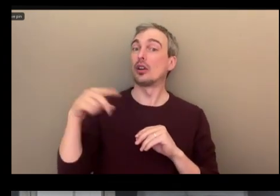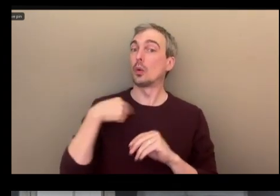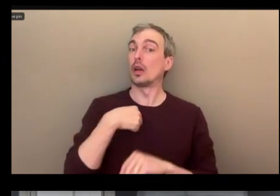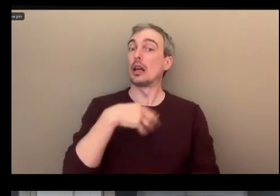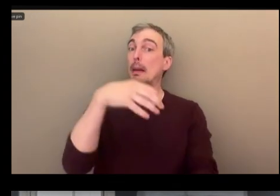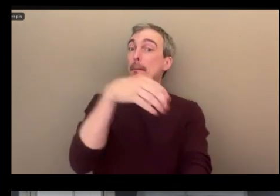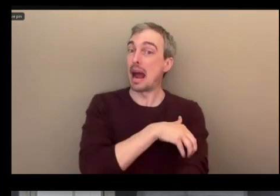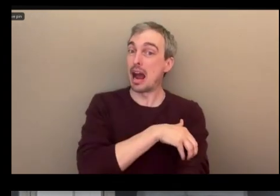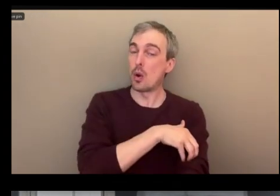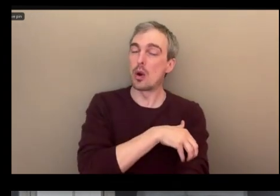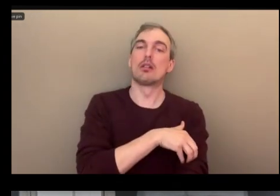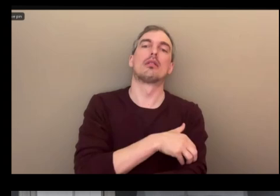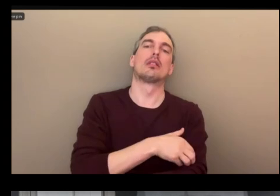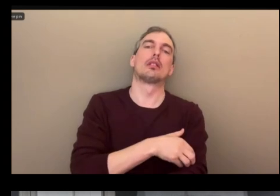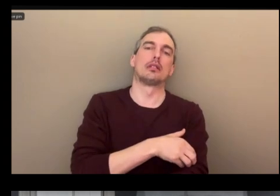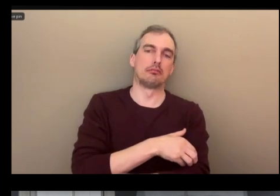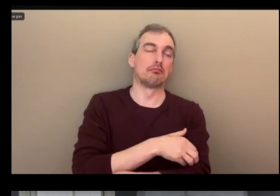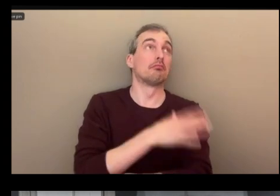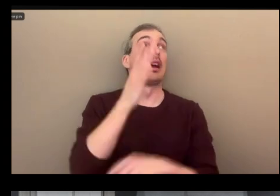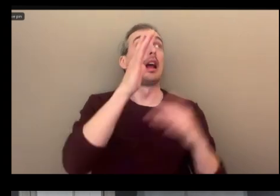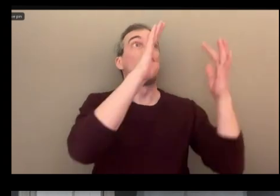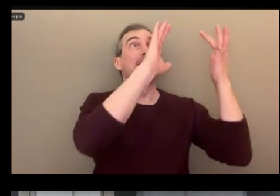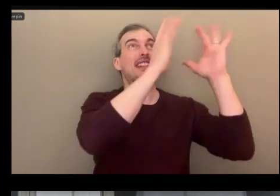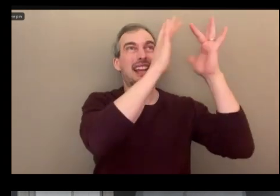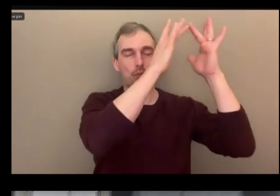And that network includes those with disabilities.